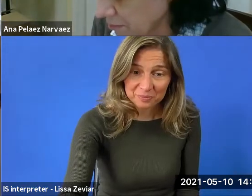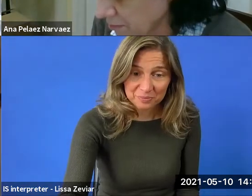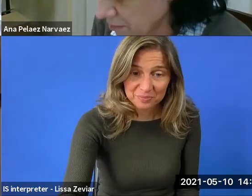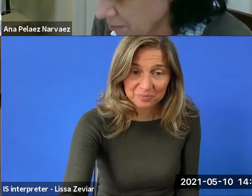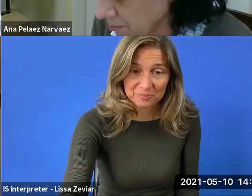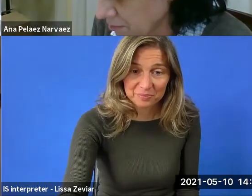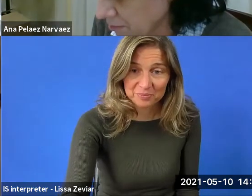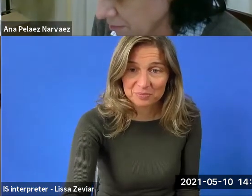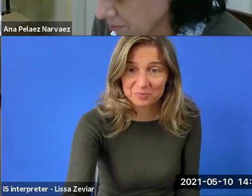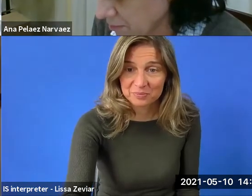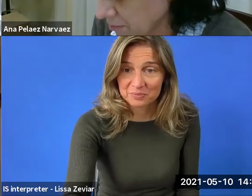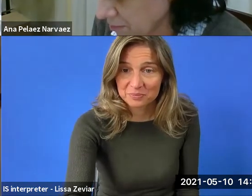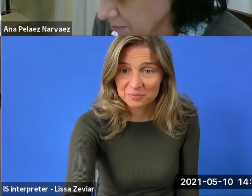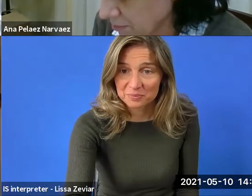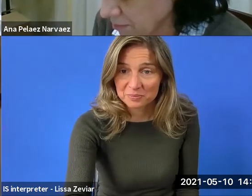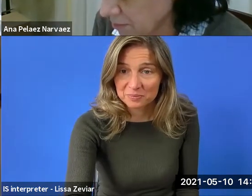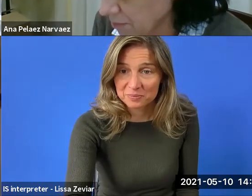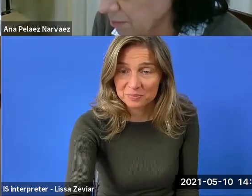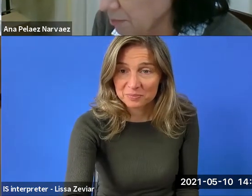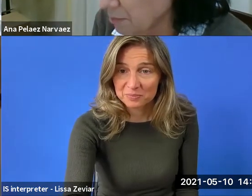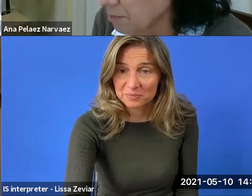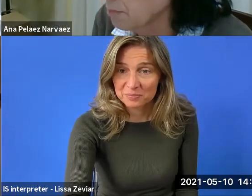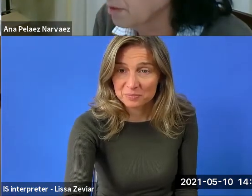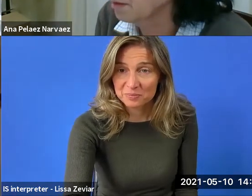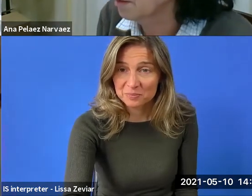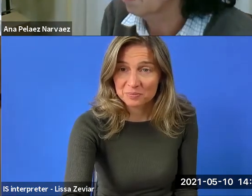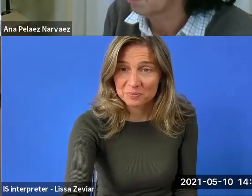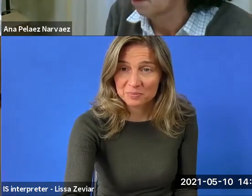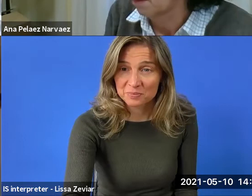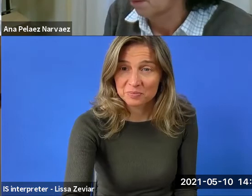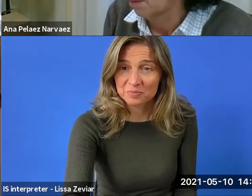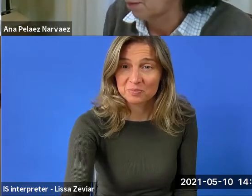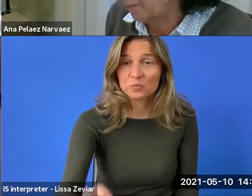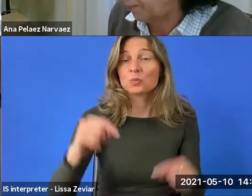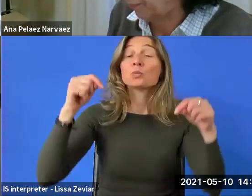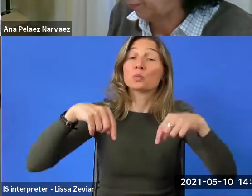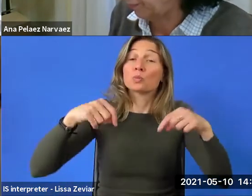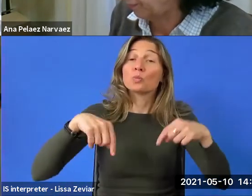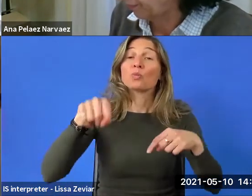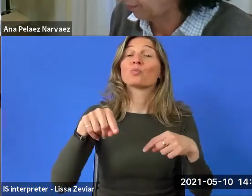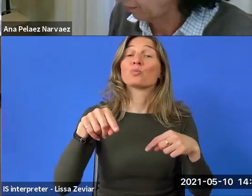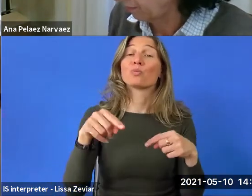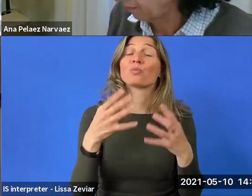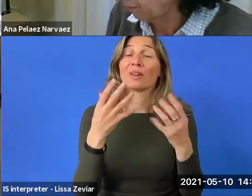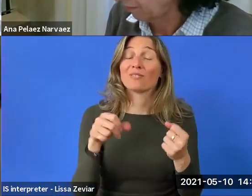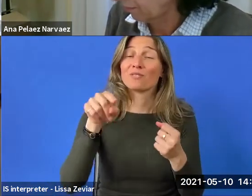and it will be divided in two sections. We have interpretation in English, French, Spanish